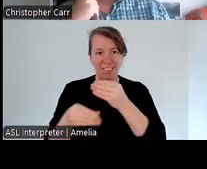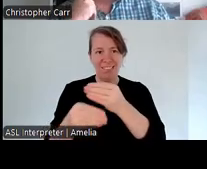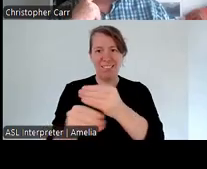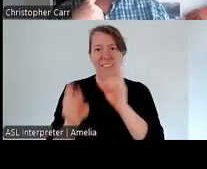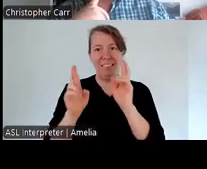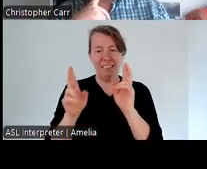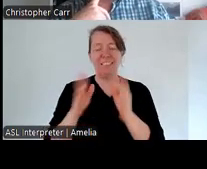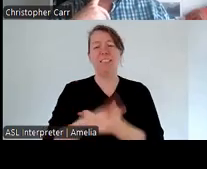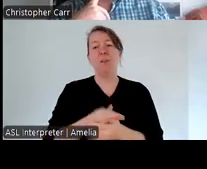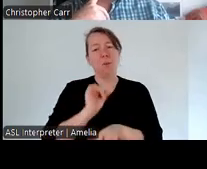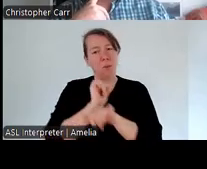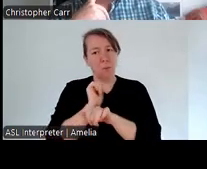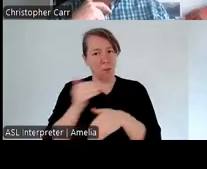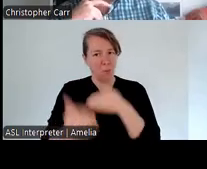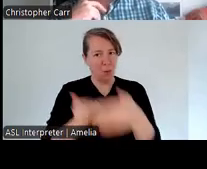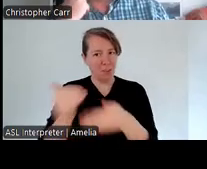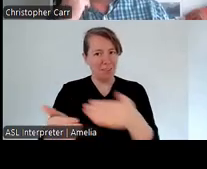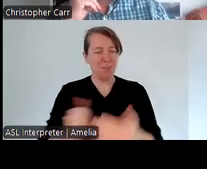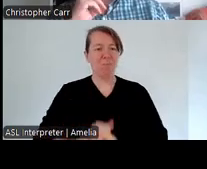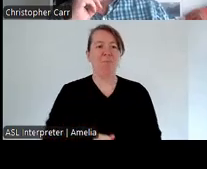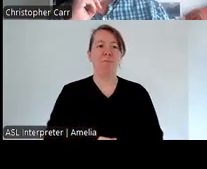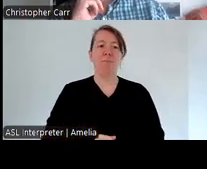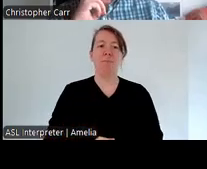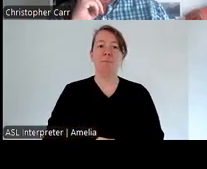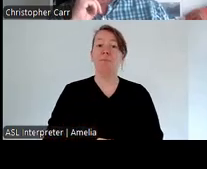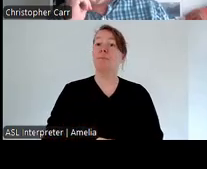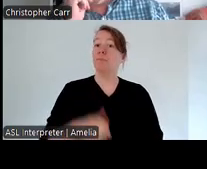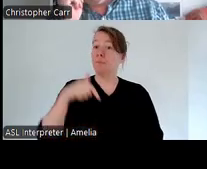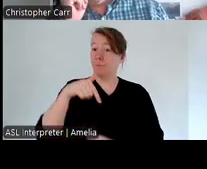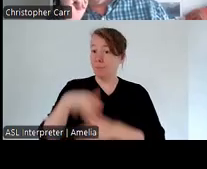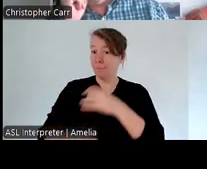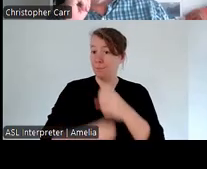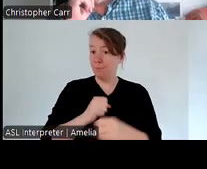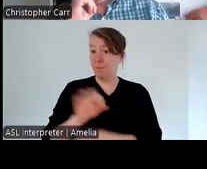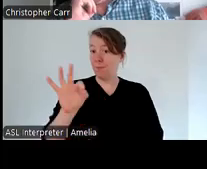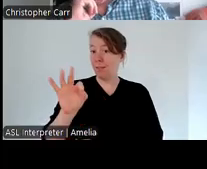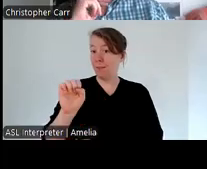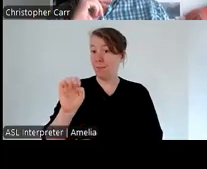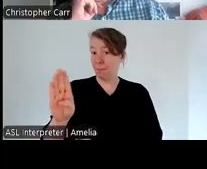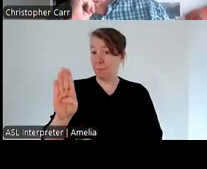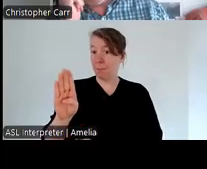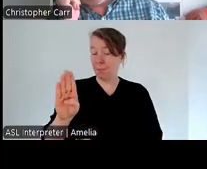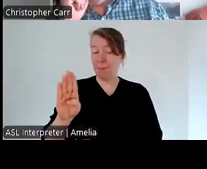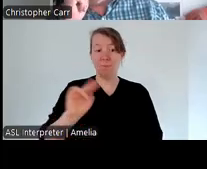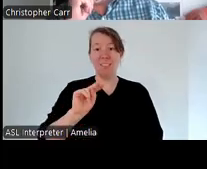And in February of this year, we released the second version of the accessibility metadata